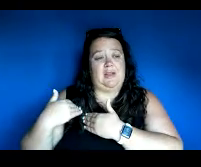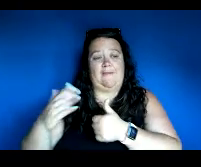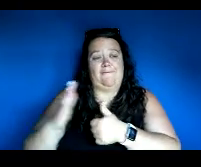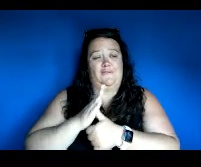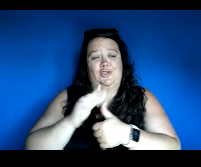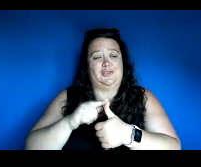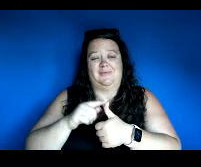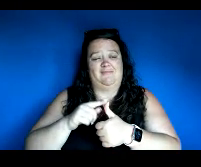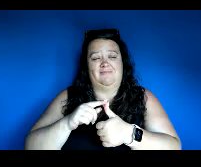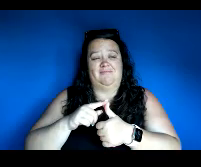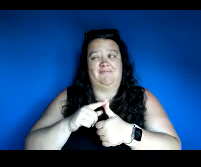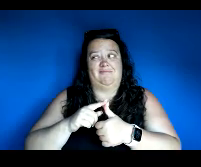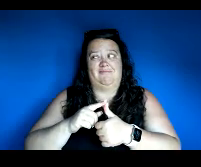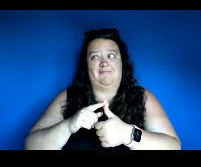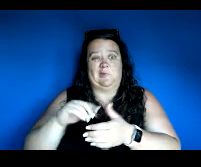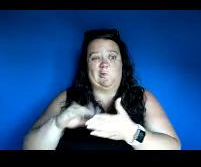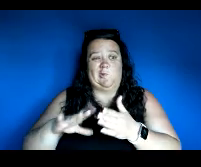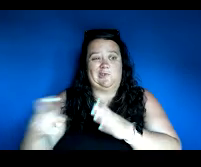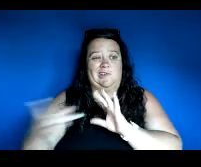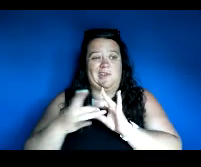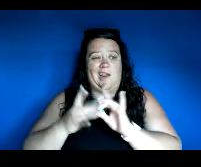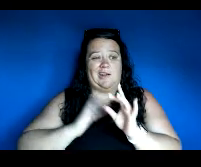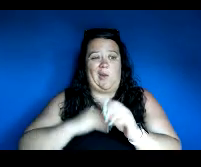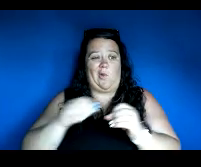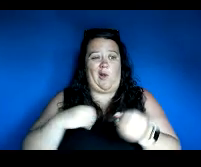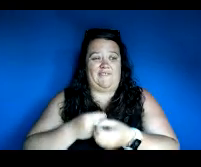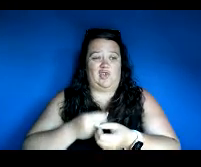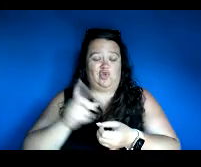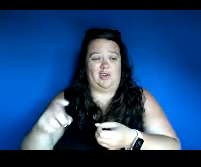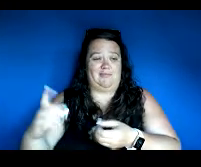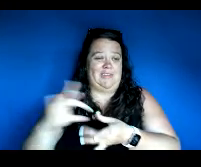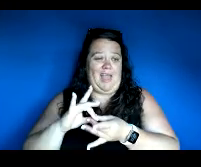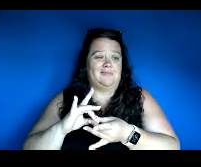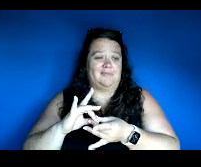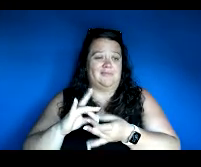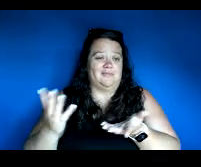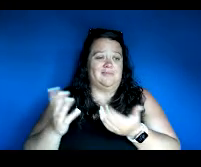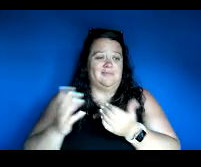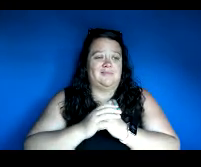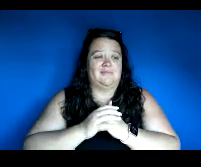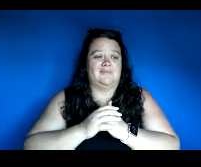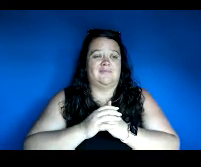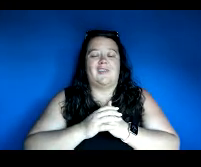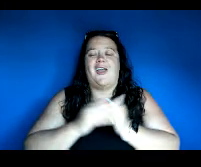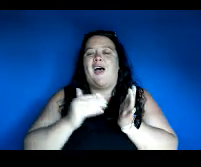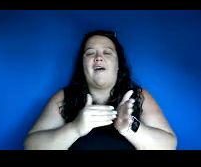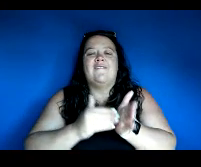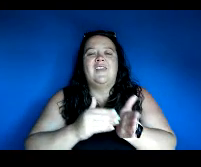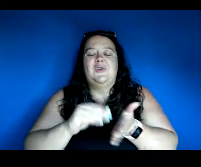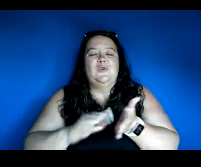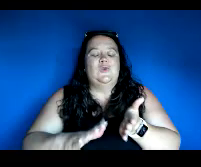A lot of times, we, or not a lot of times, but sometimes we hear from students, and like, "Hey, you know, I submitted my documentation,"